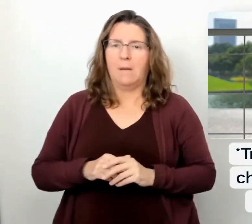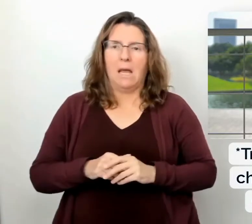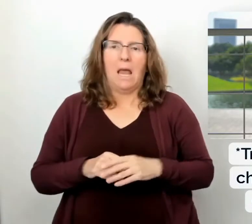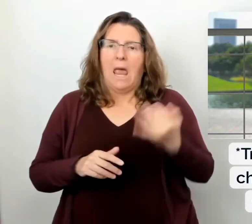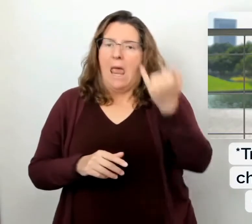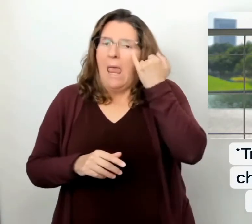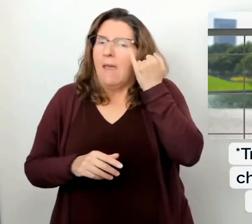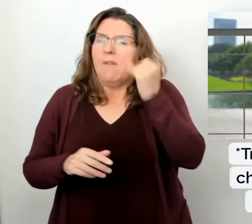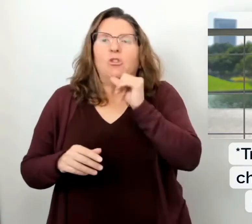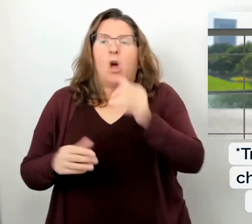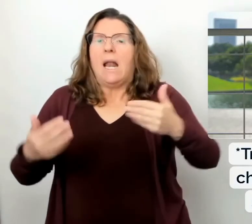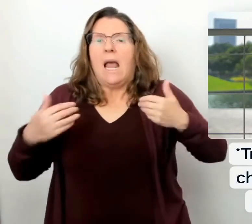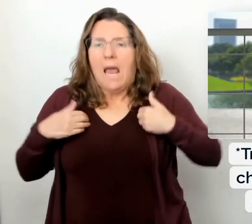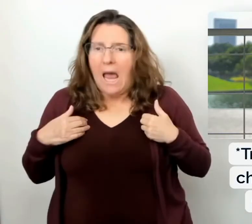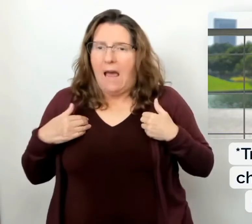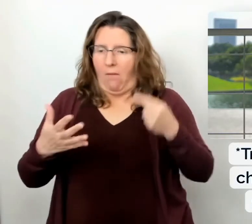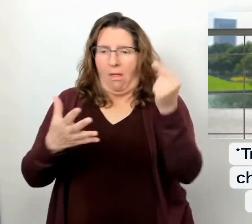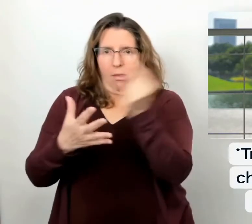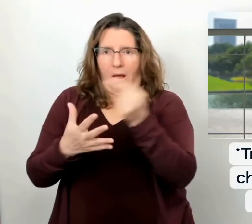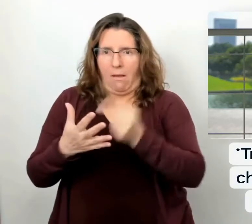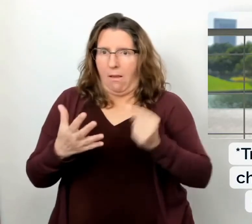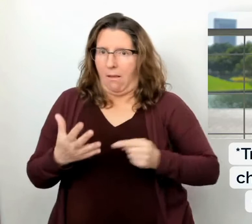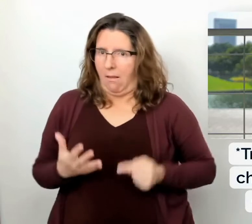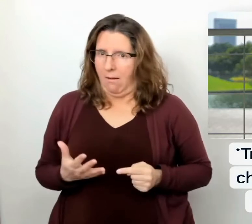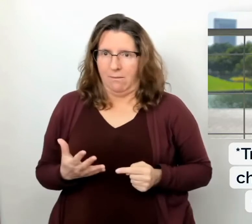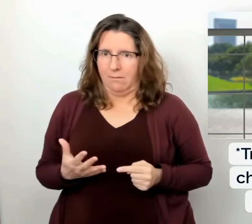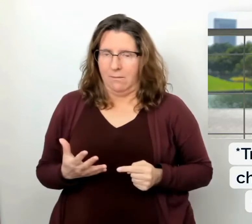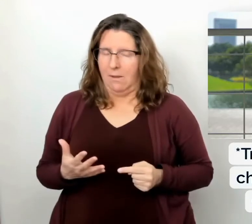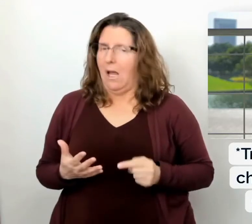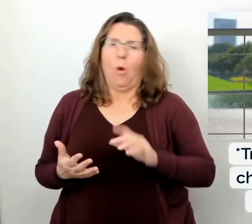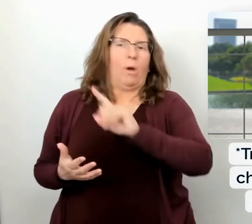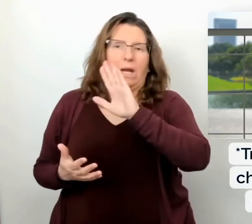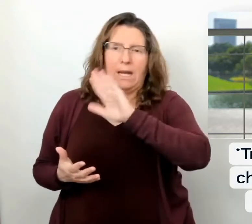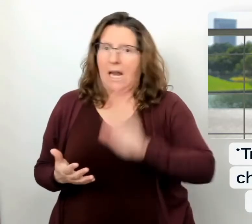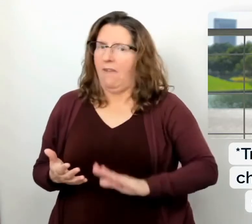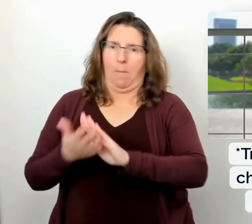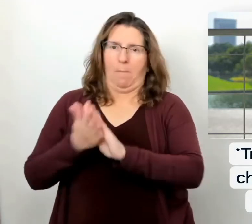If any one of those factors had been missing, then I would not be here today . . . I don't believe.